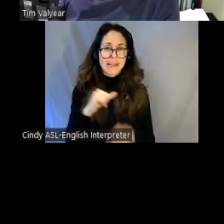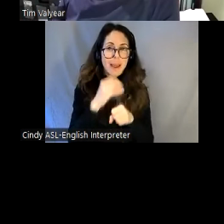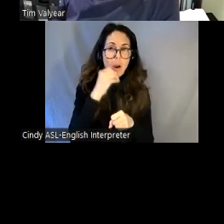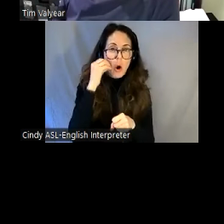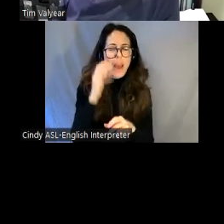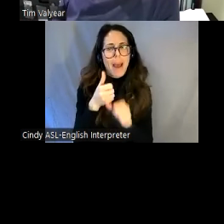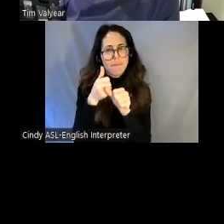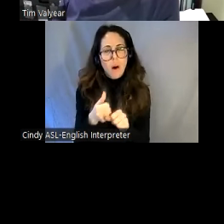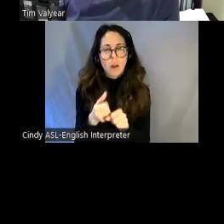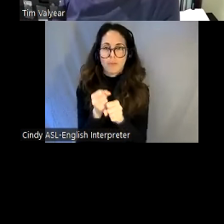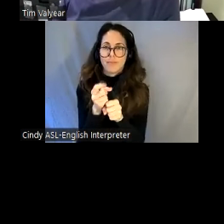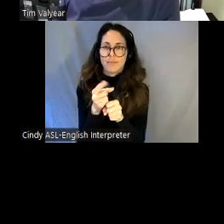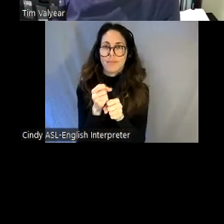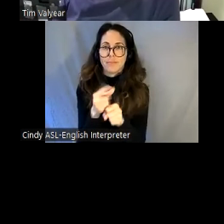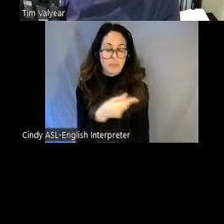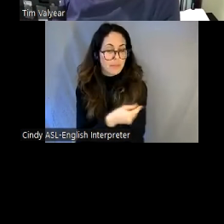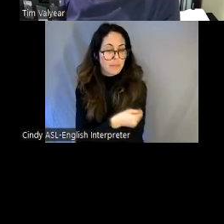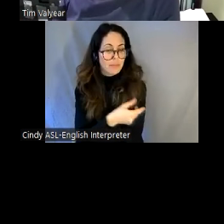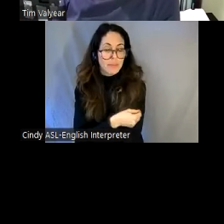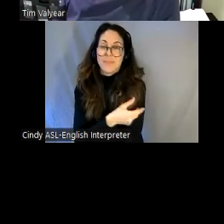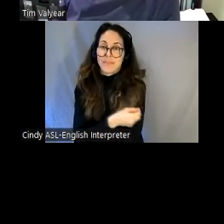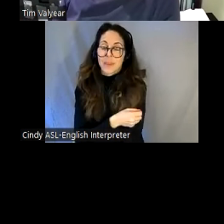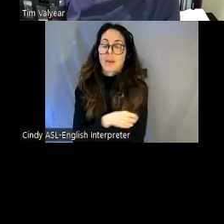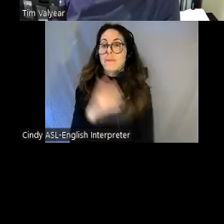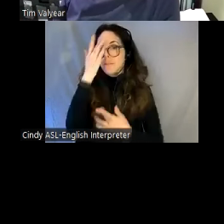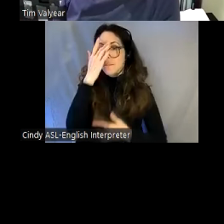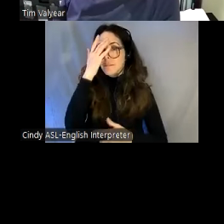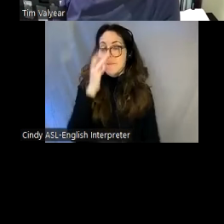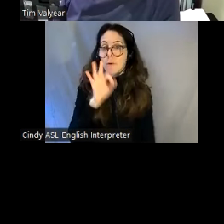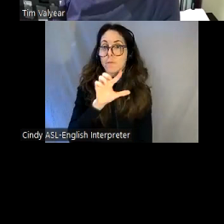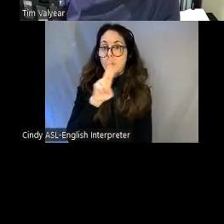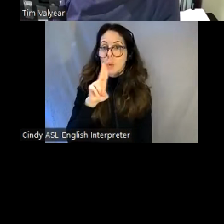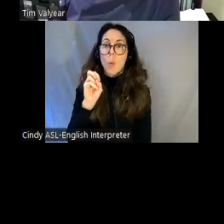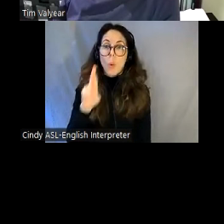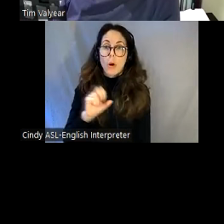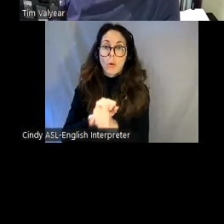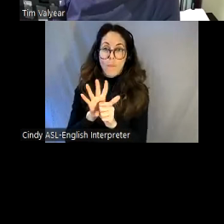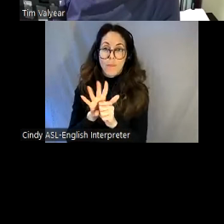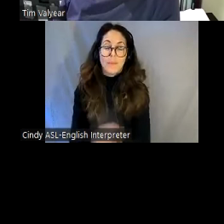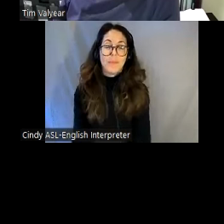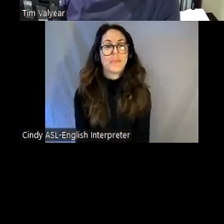or otherwise. Stay home from work or volunteering if you're